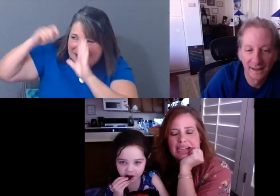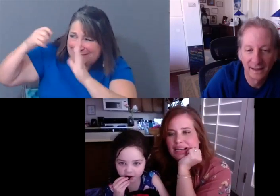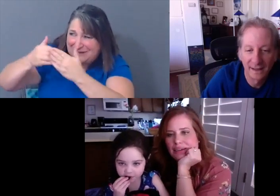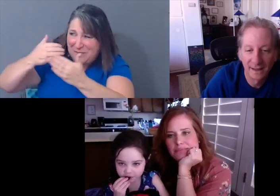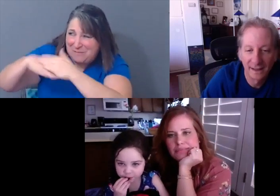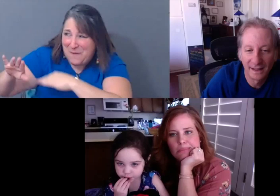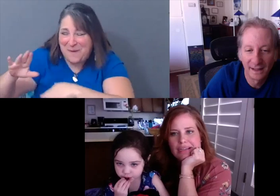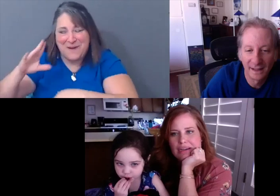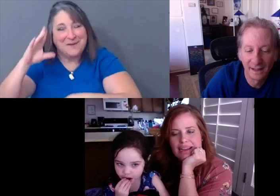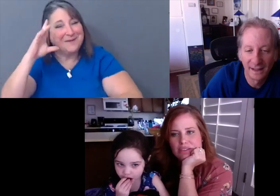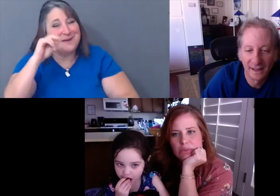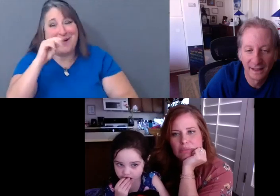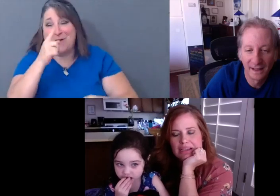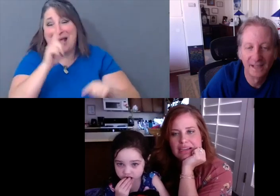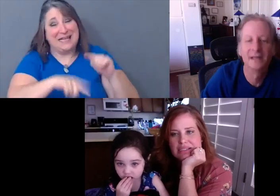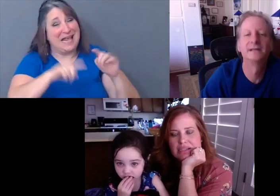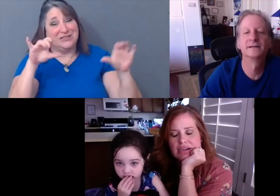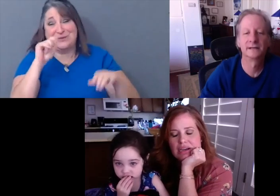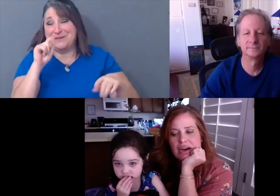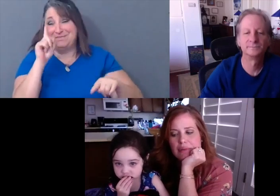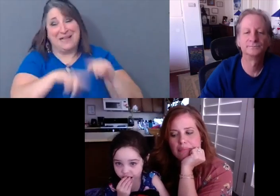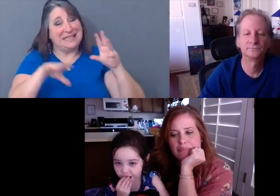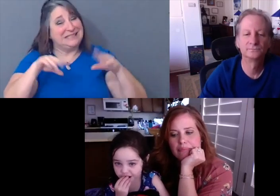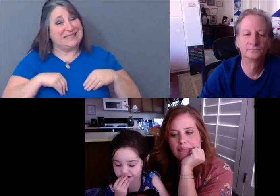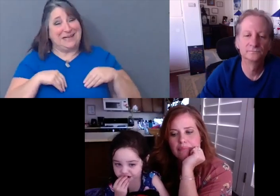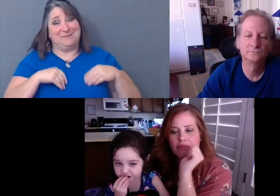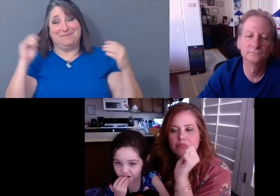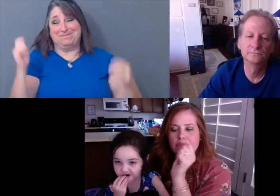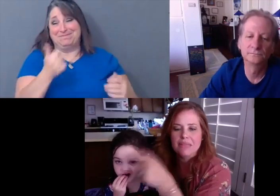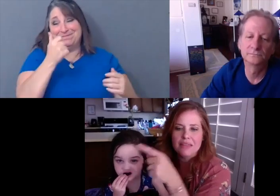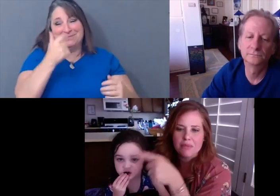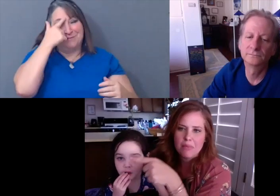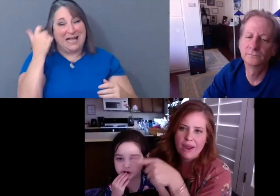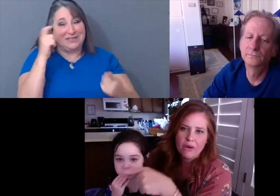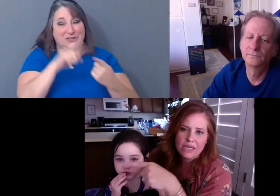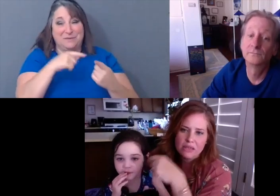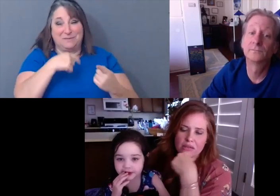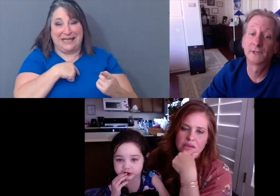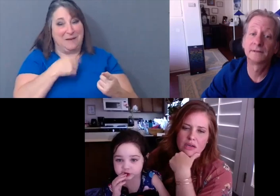I can't commit. I can't do it because to me, they're my priority.